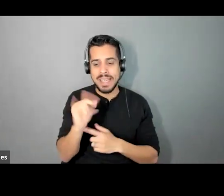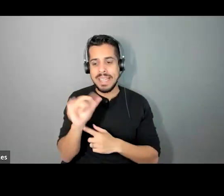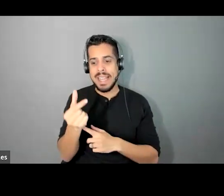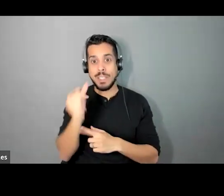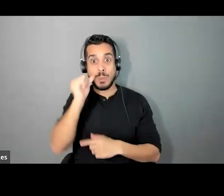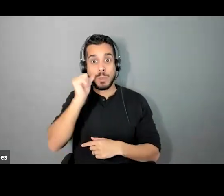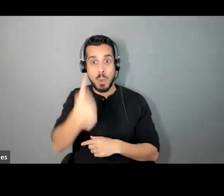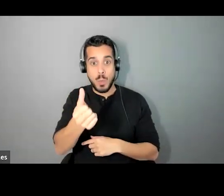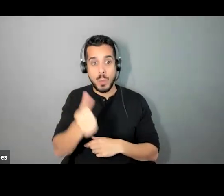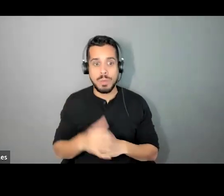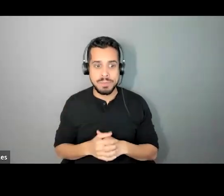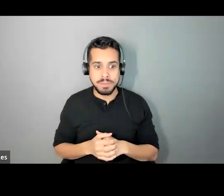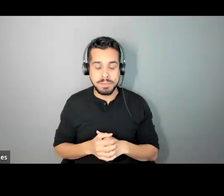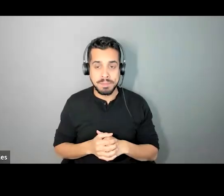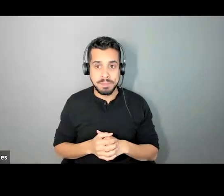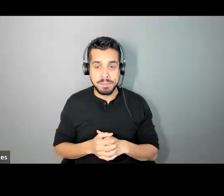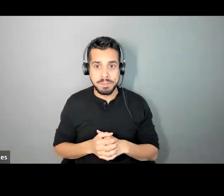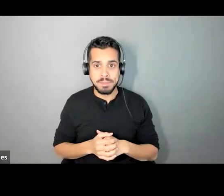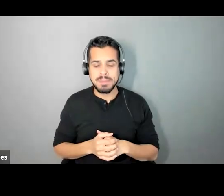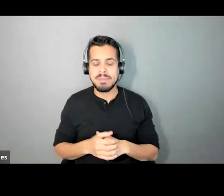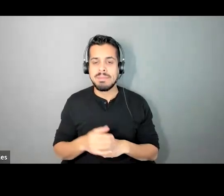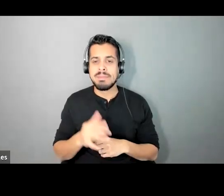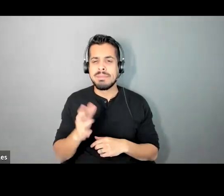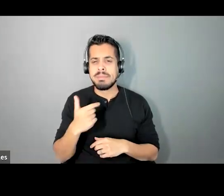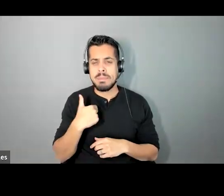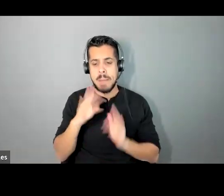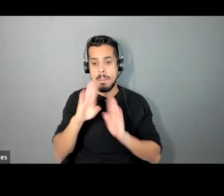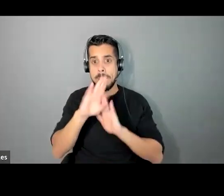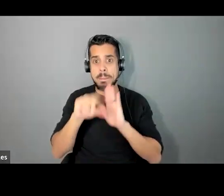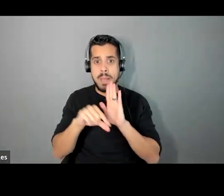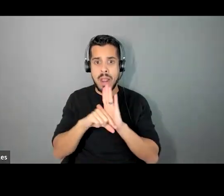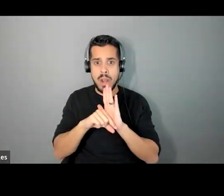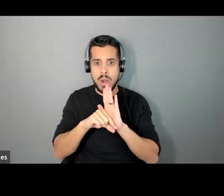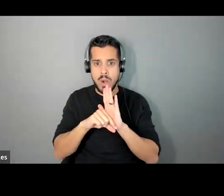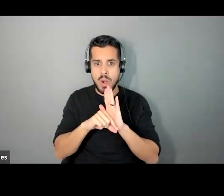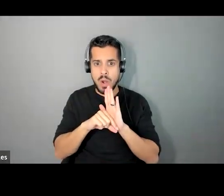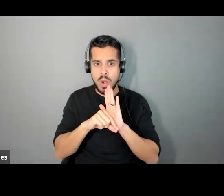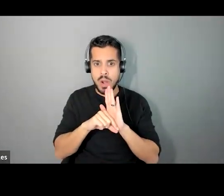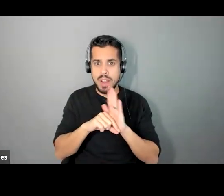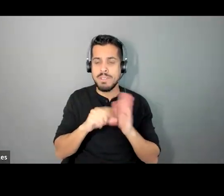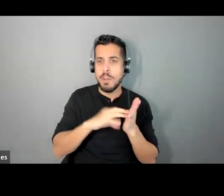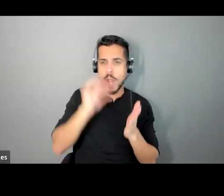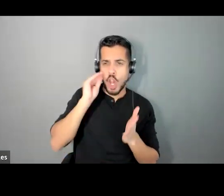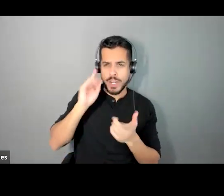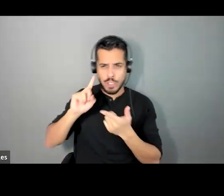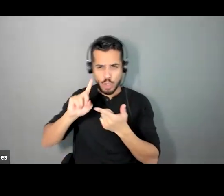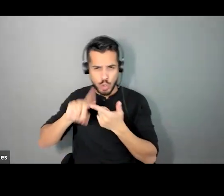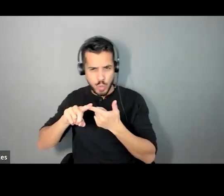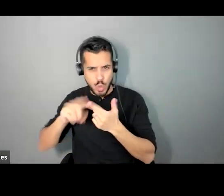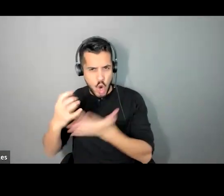And, um... my background, I think the first slide is, uh... from learning to earning. Is that right? I just want to make sure we're--